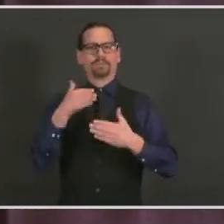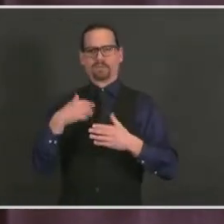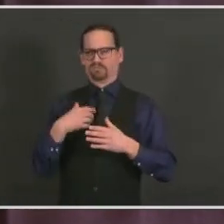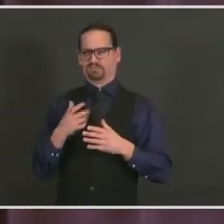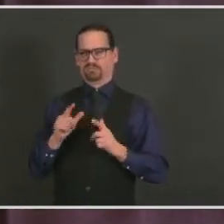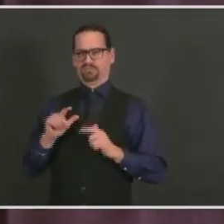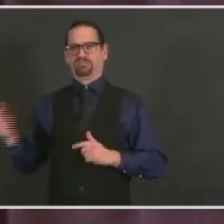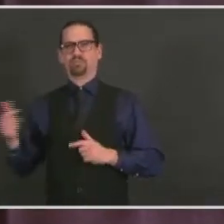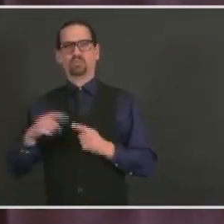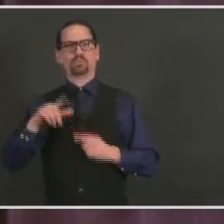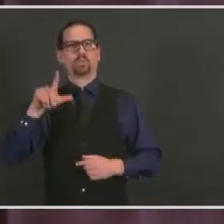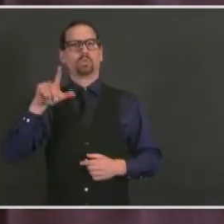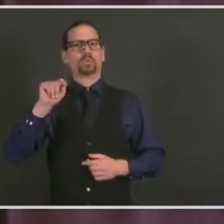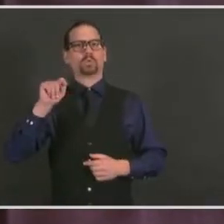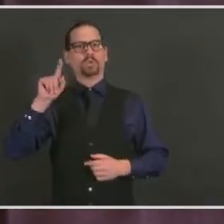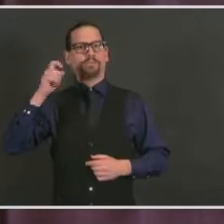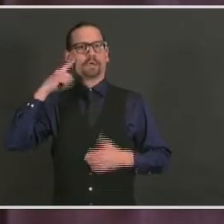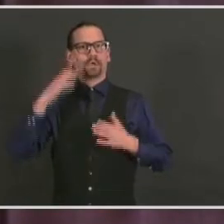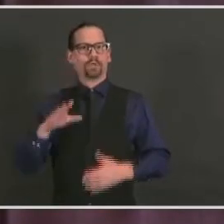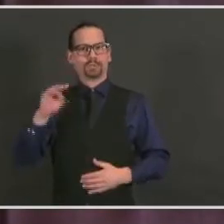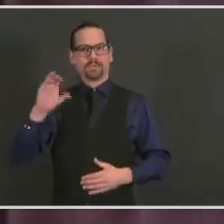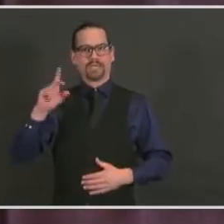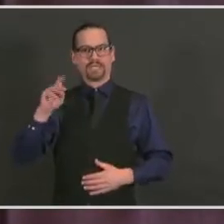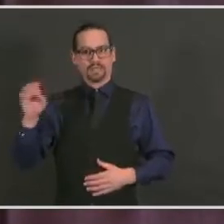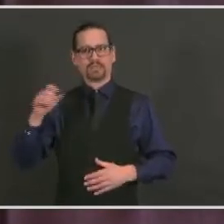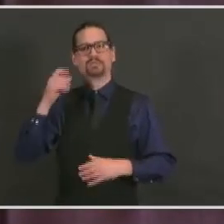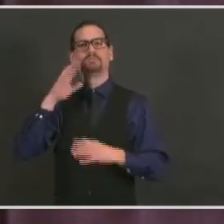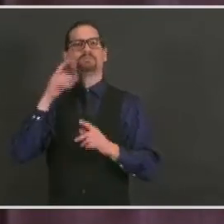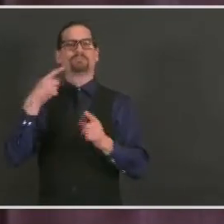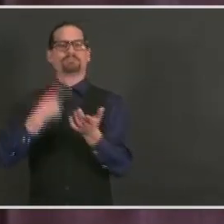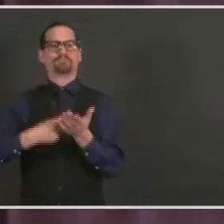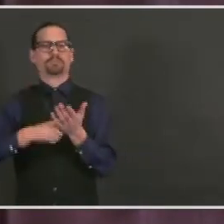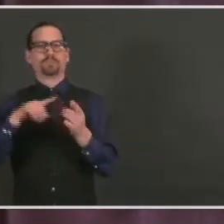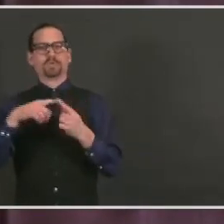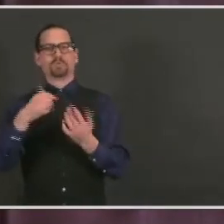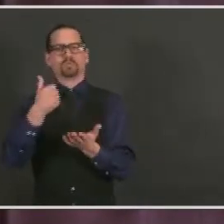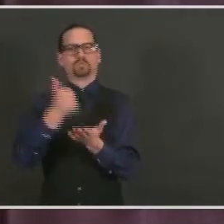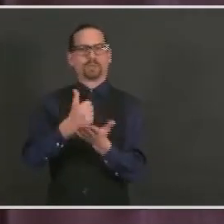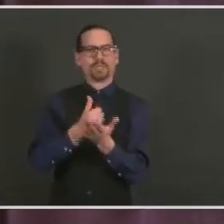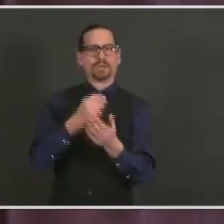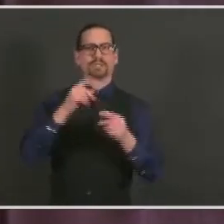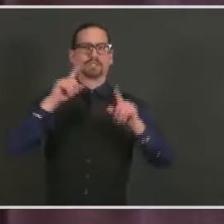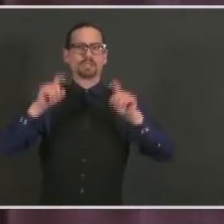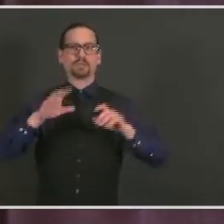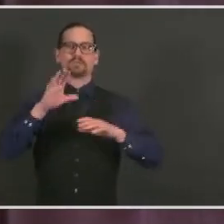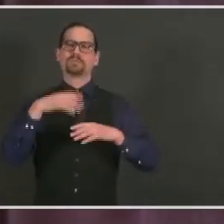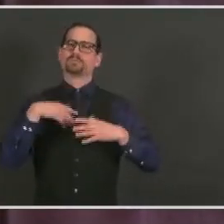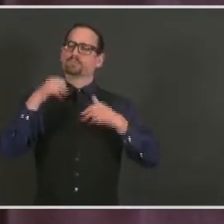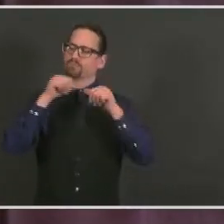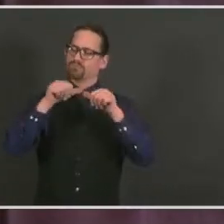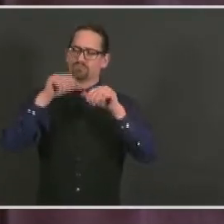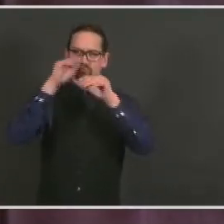TO OUR LIEUTENANT GOVERNOR I'LL MAKE ONE POINT ON TESTING AND ONE POINT ON TREATMENT AS